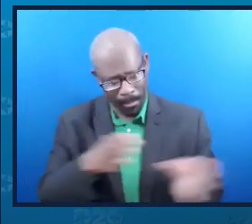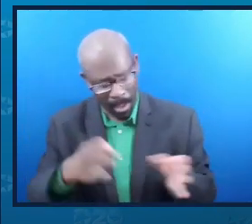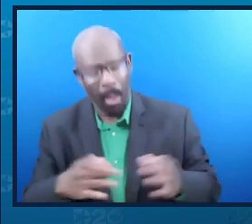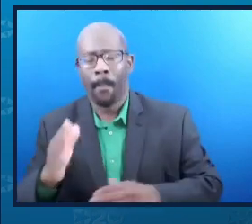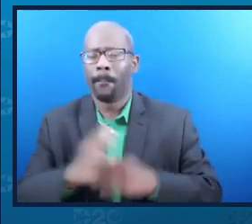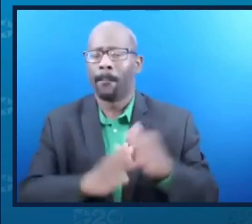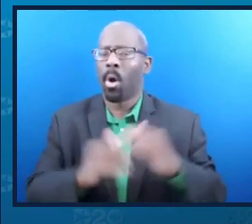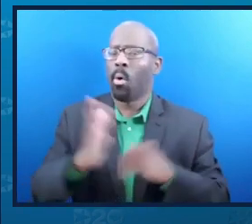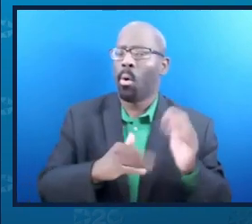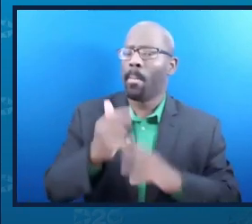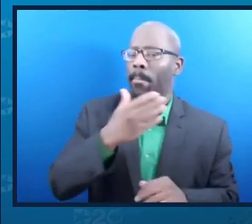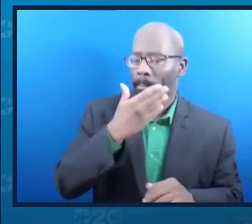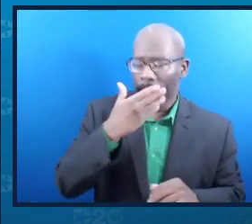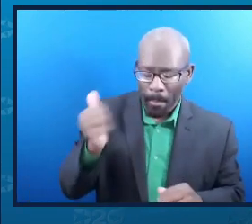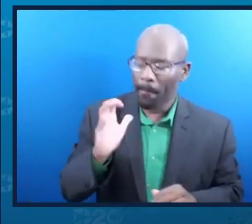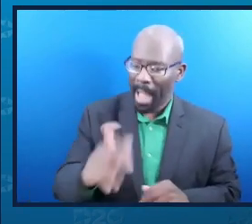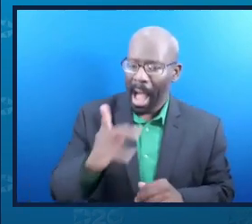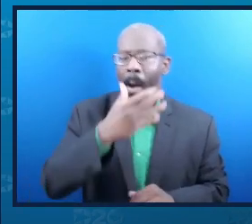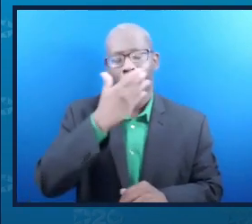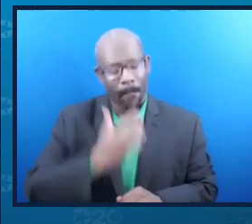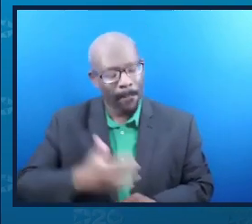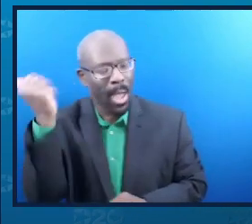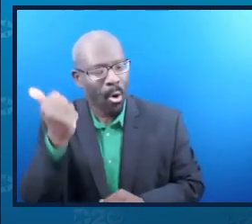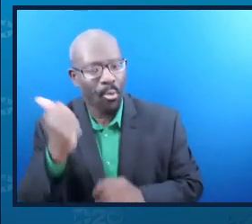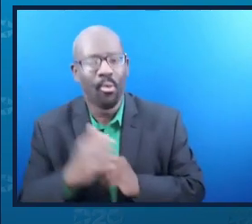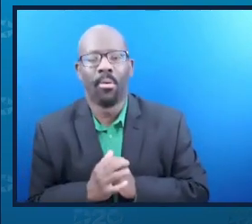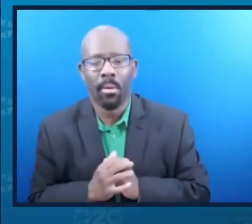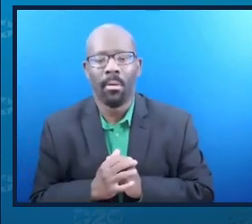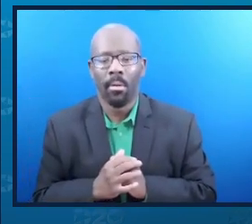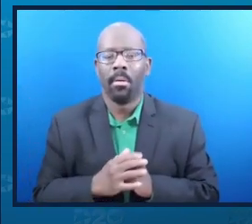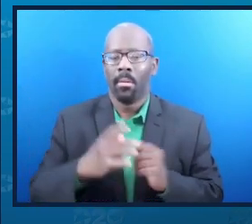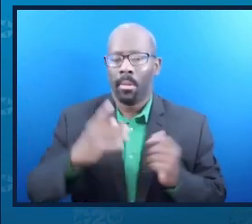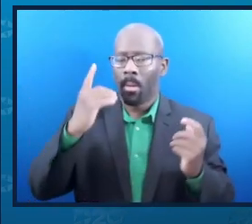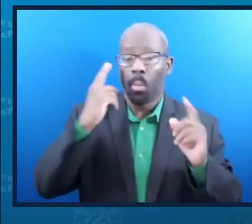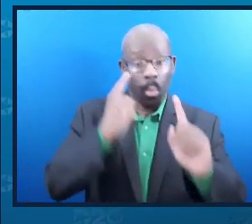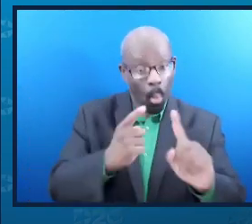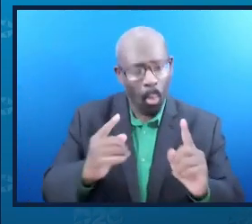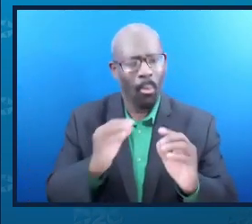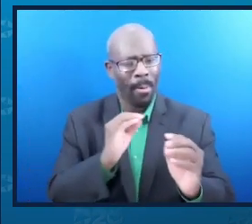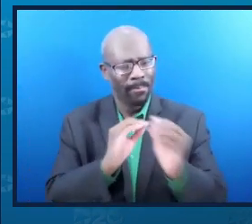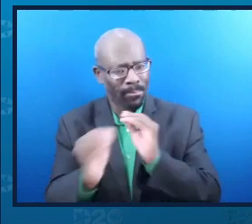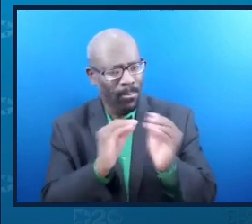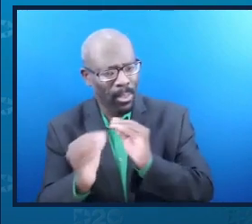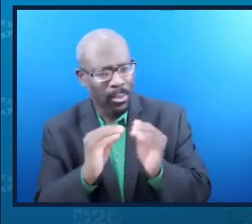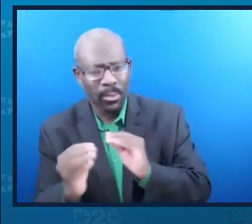HOLDING CORPORATIONS ACCOUNTABLE, REPAIRING RATION